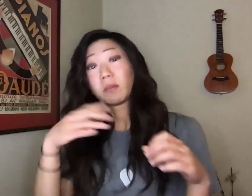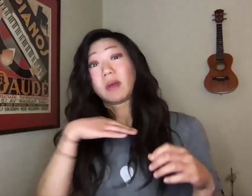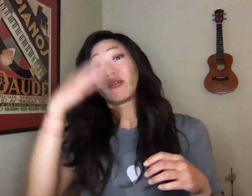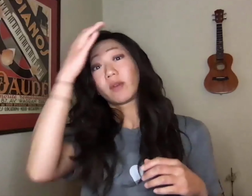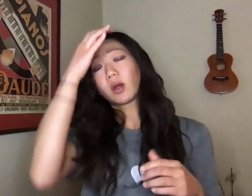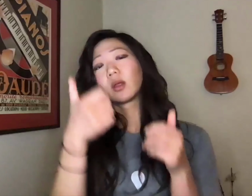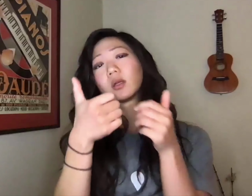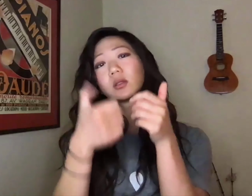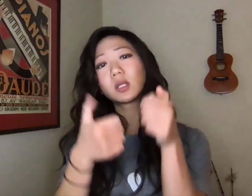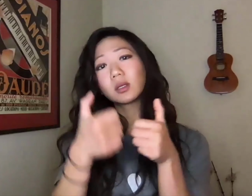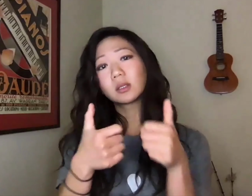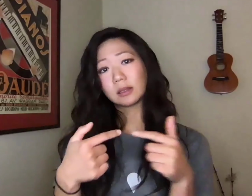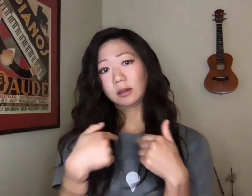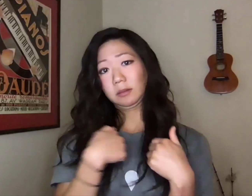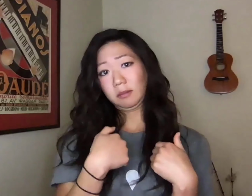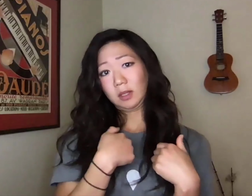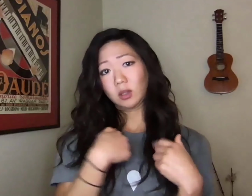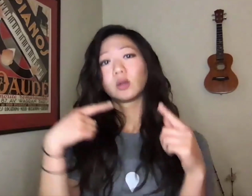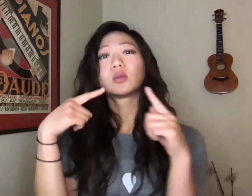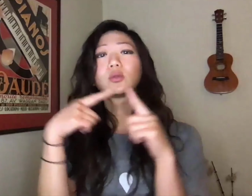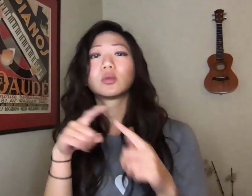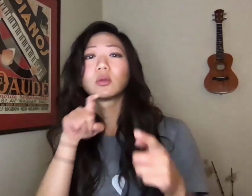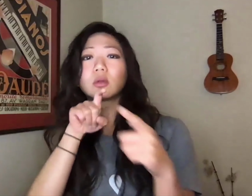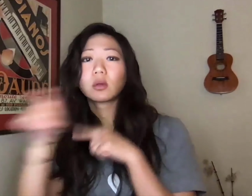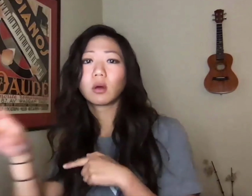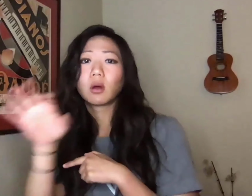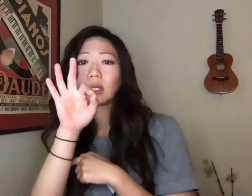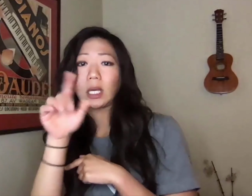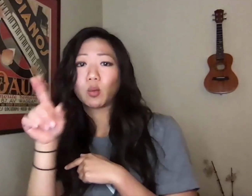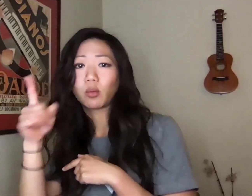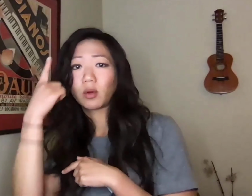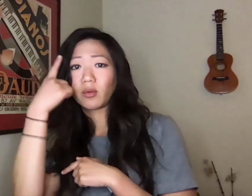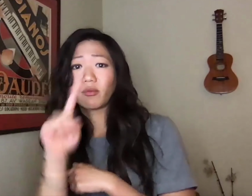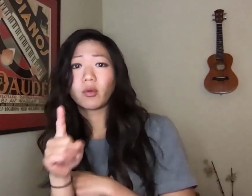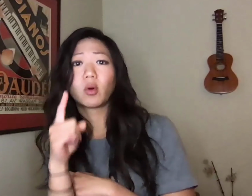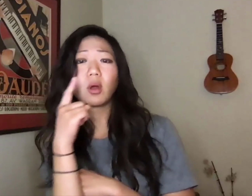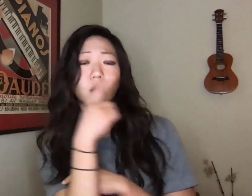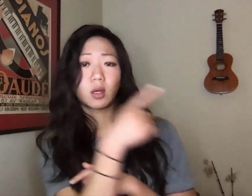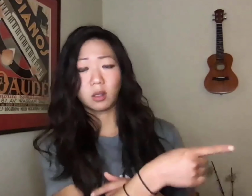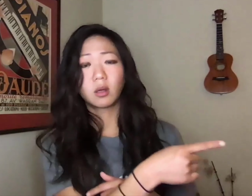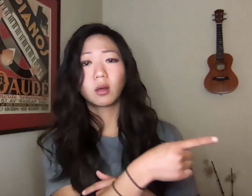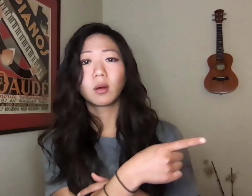So instead he texted me to call 911 for him.